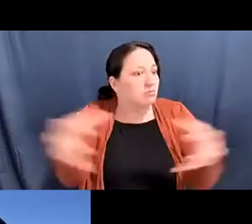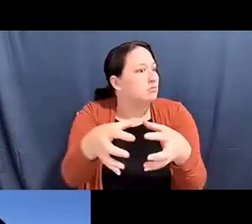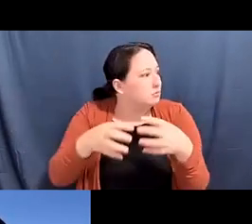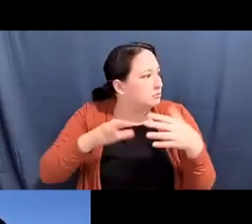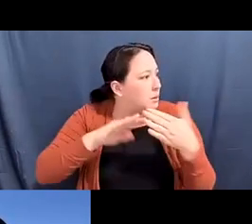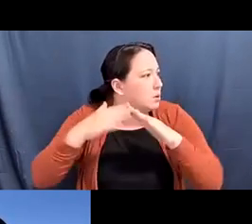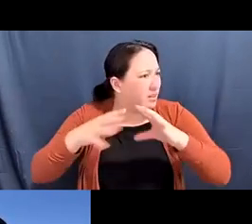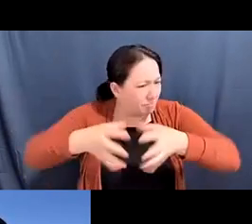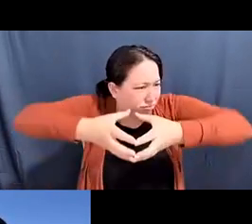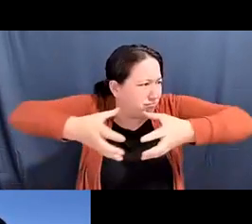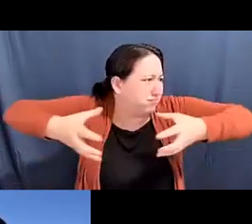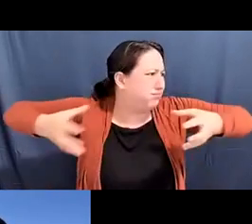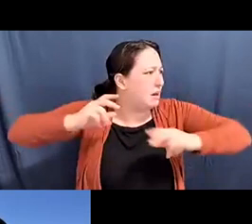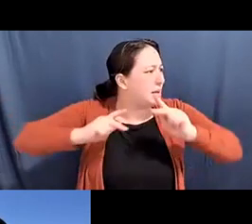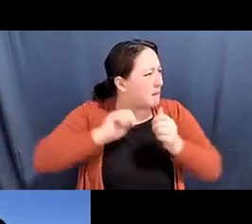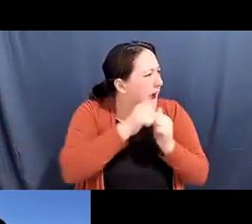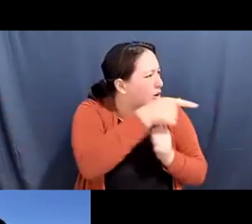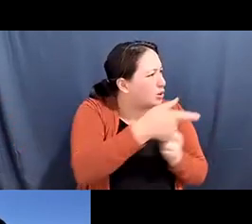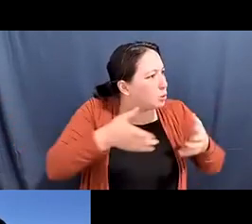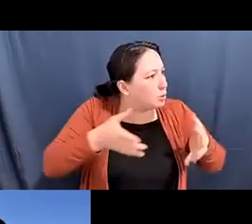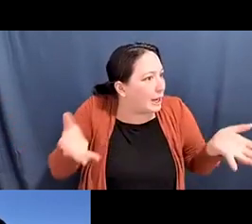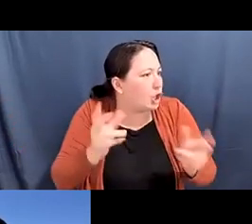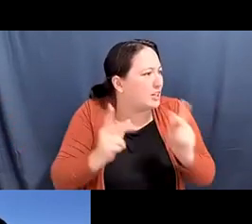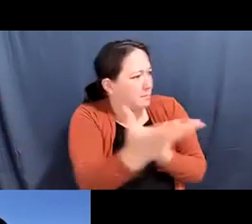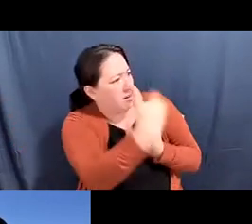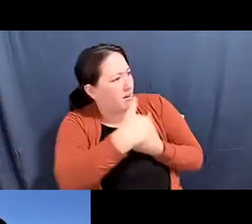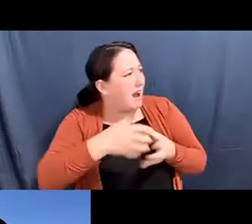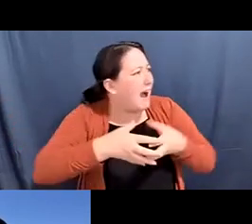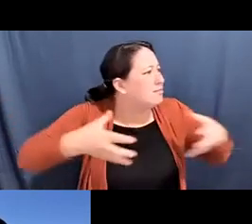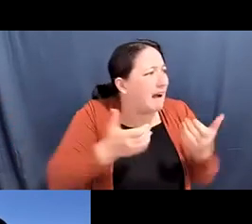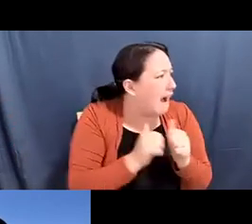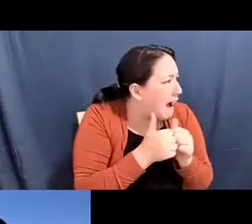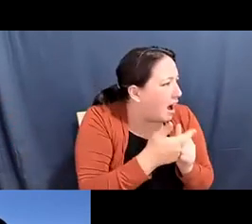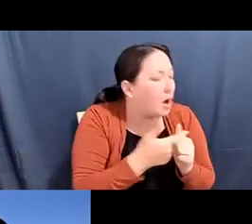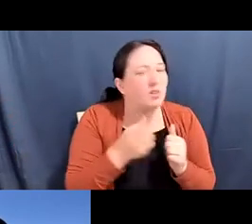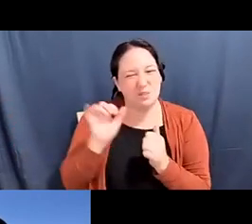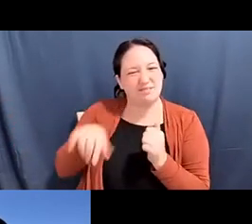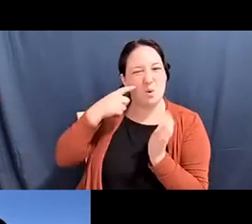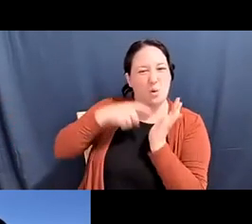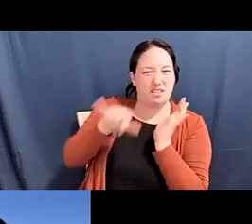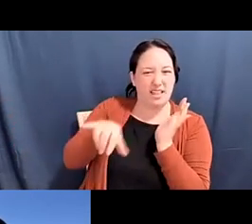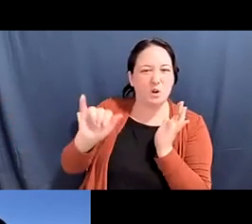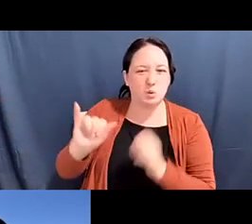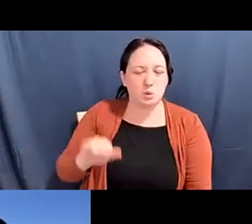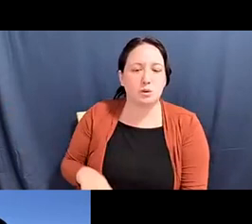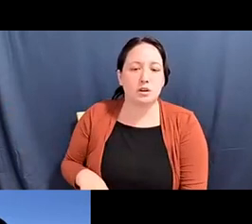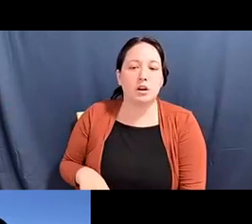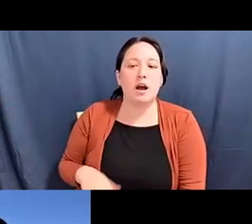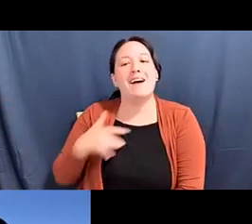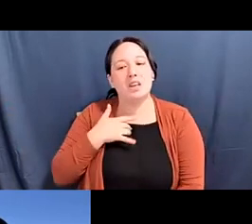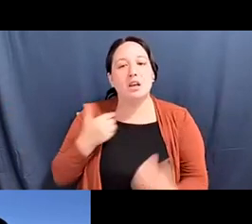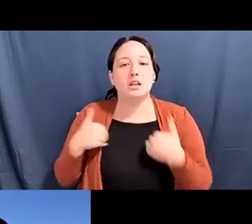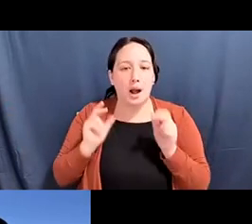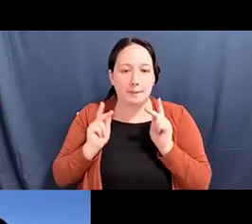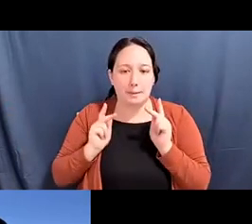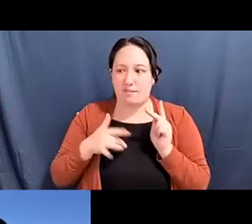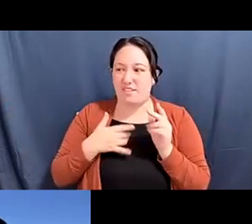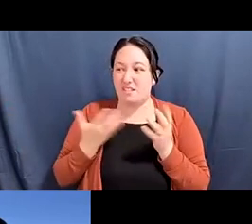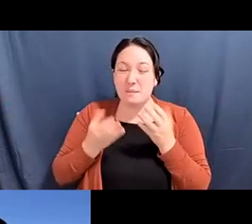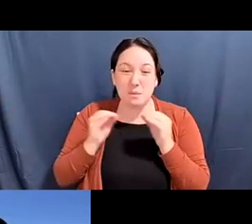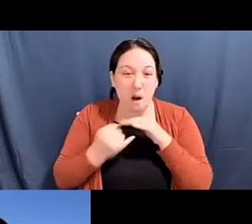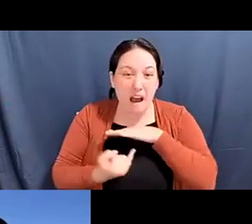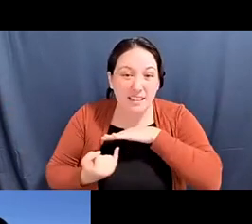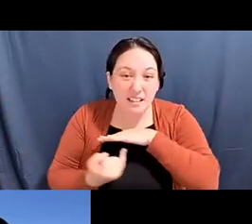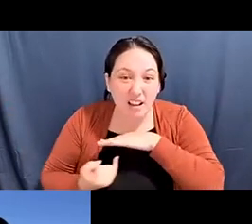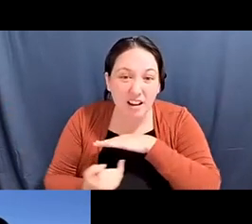pam tau lee: to get involved, and whatever? So it's... it's... it's I think a lot of people feel, a lot of young people feeling like isolated or sometimes in the work that they're doing.